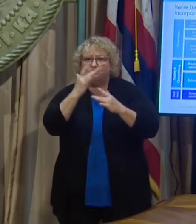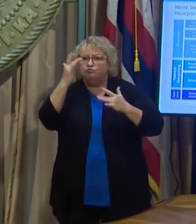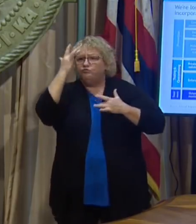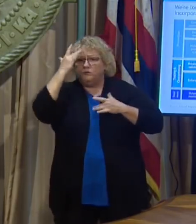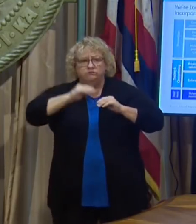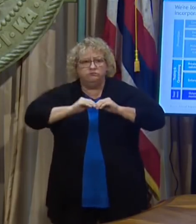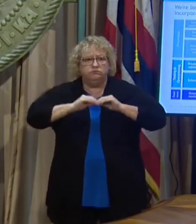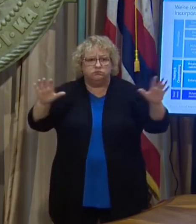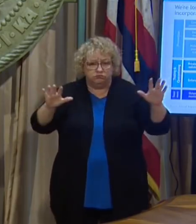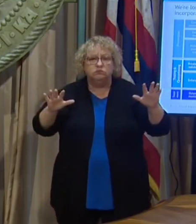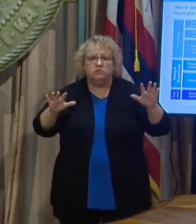TO DISEASE PREVENTION.